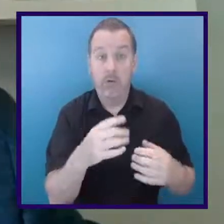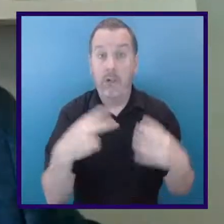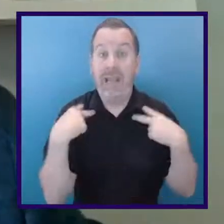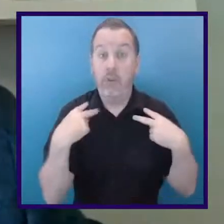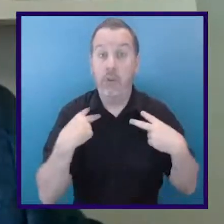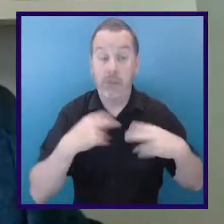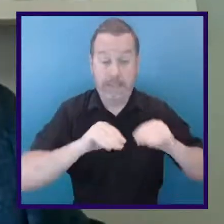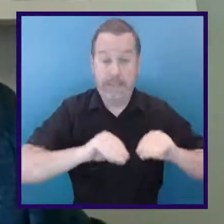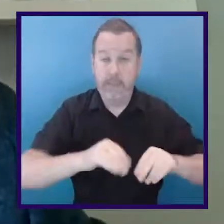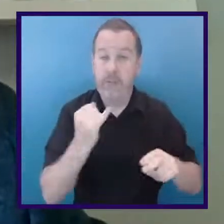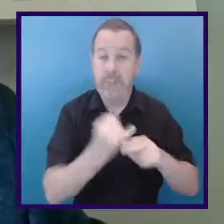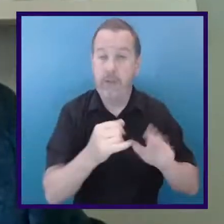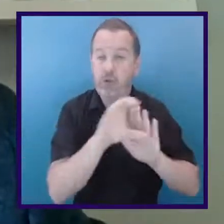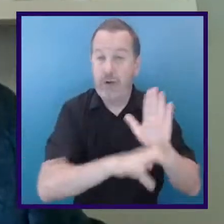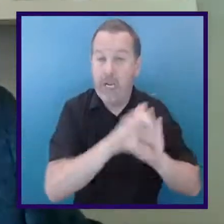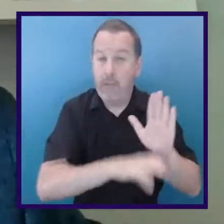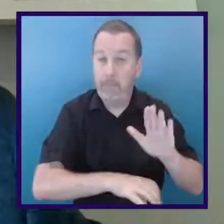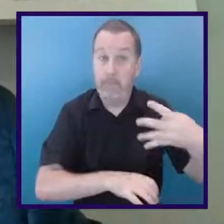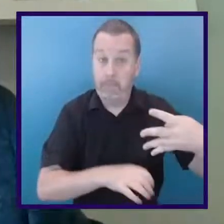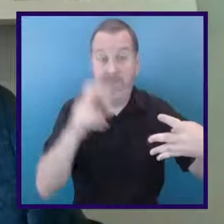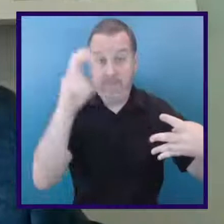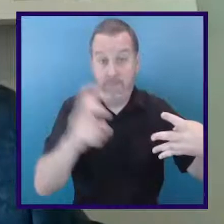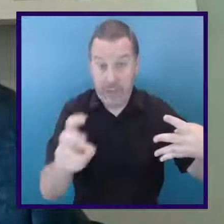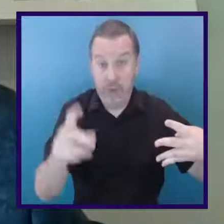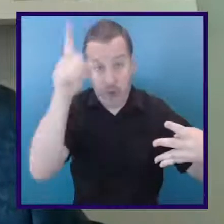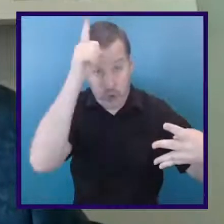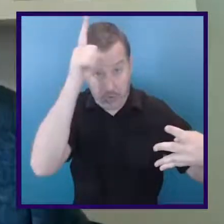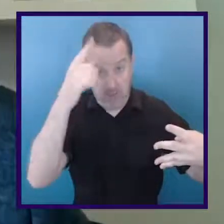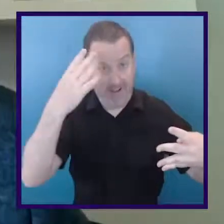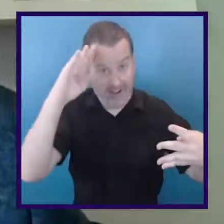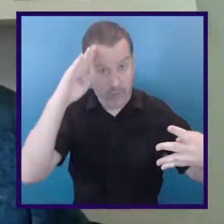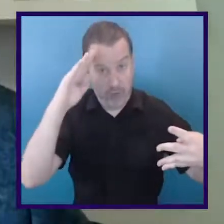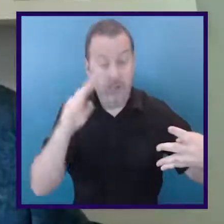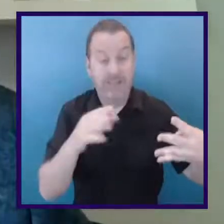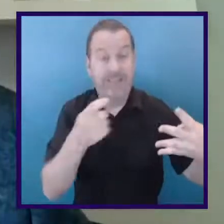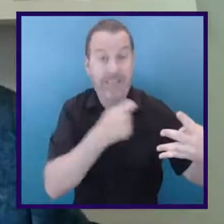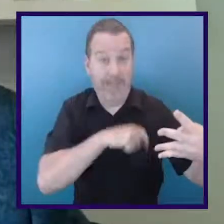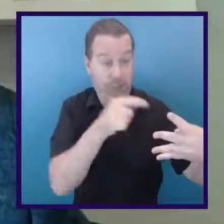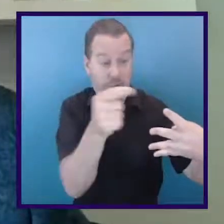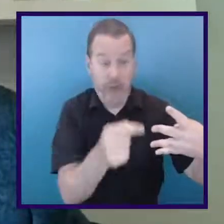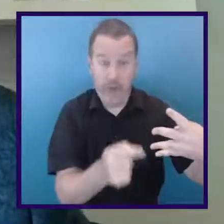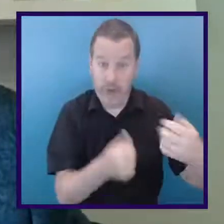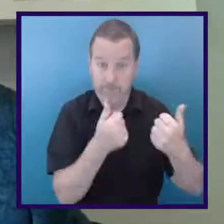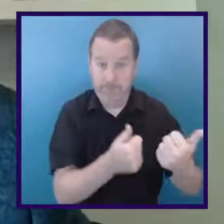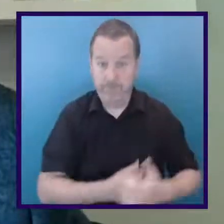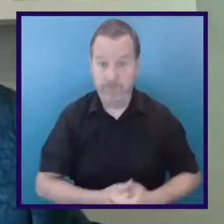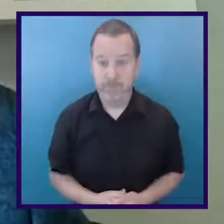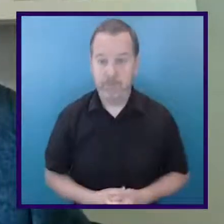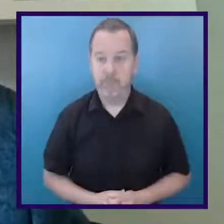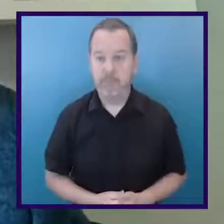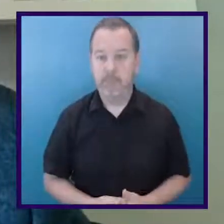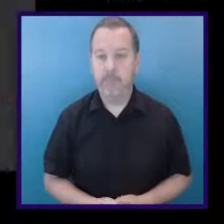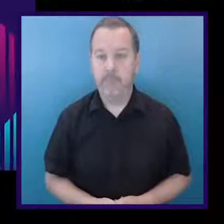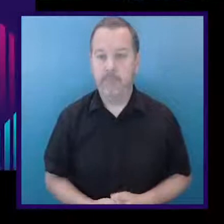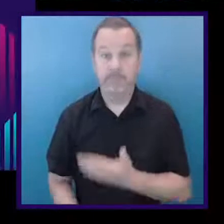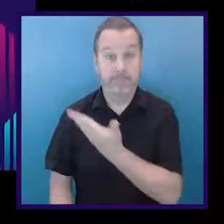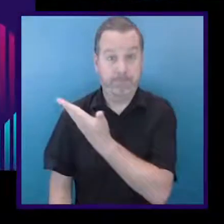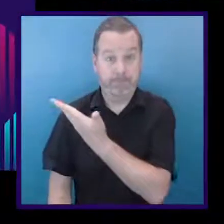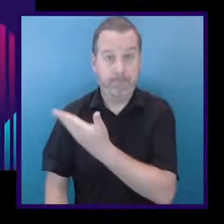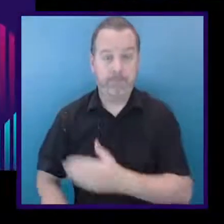Ireland of French, German, Irish and Spanish.